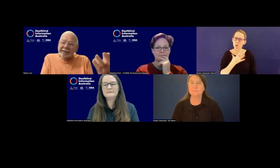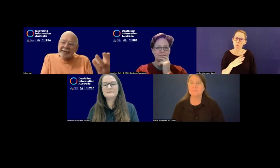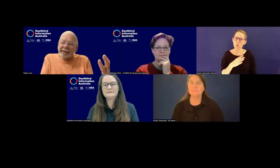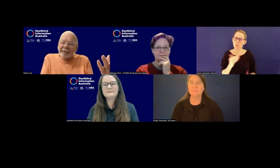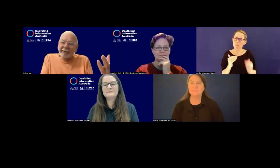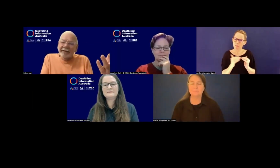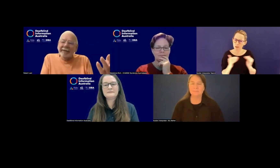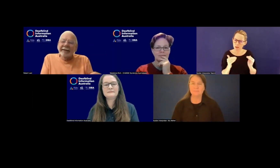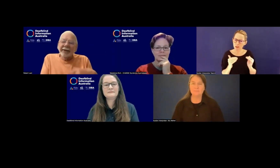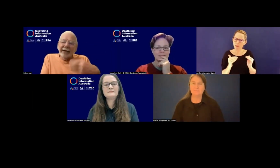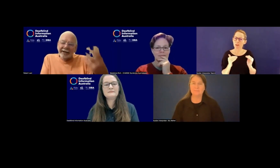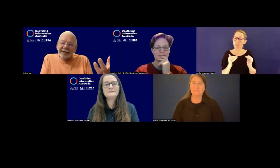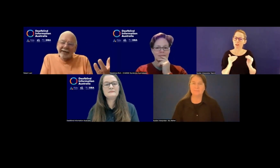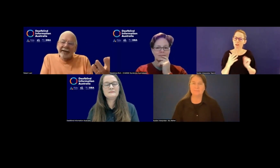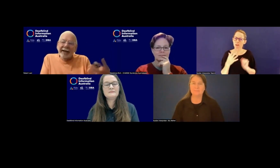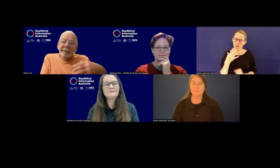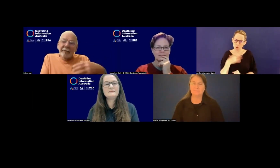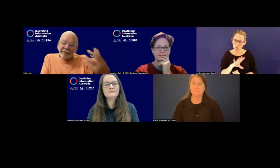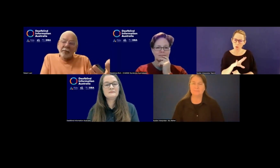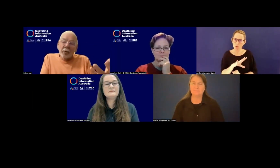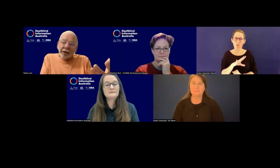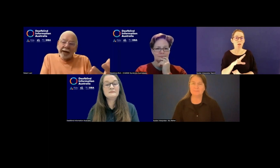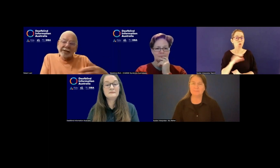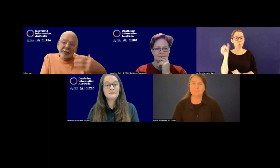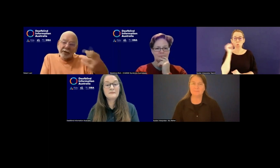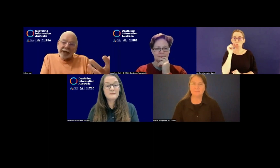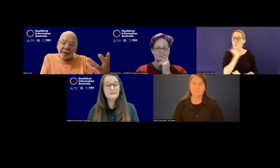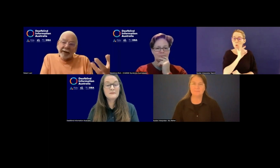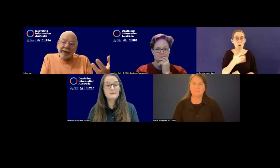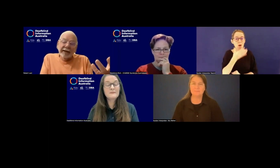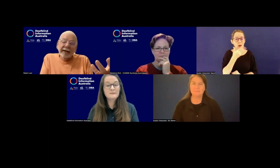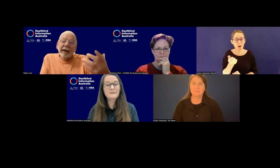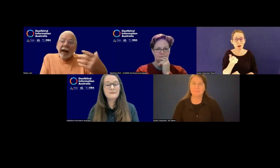thing to happen, they need a bit of warning as to what's happening.